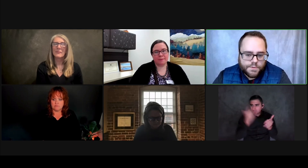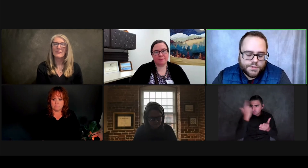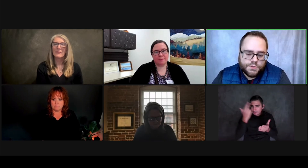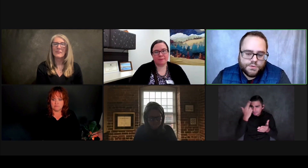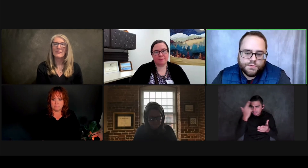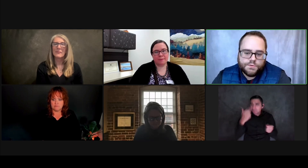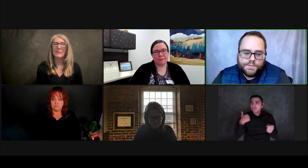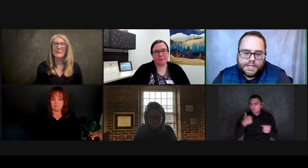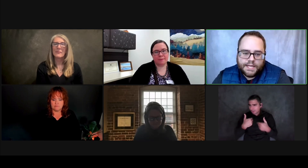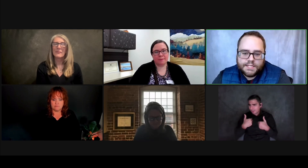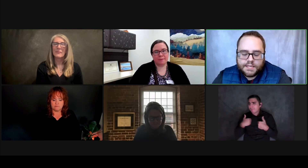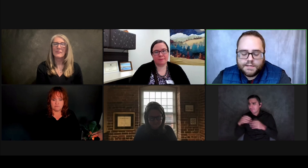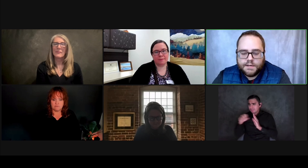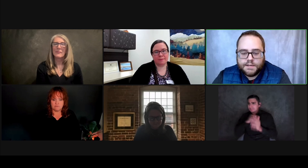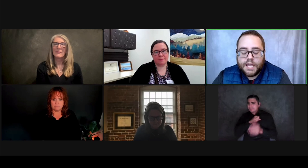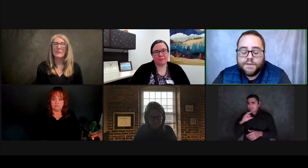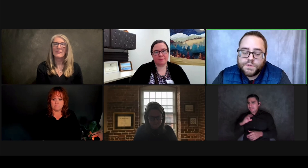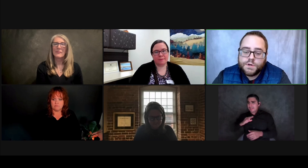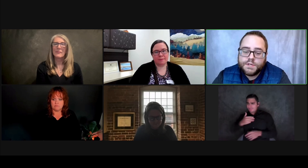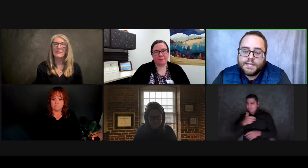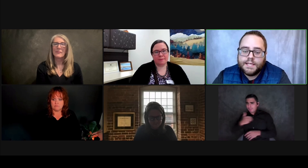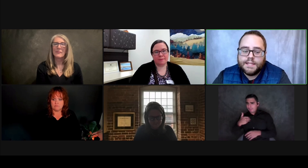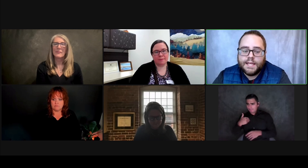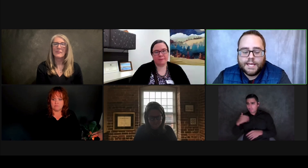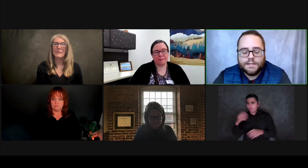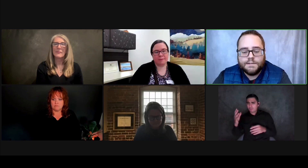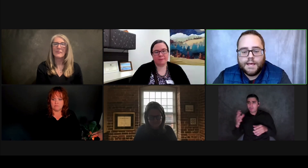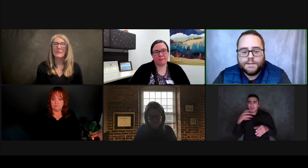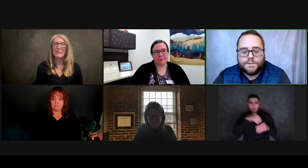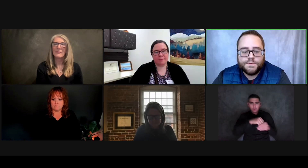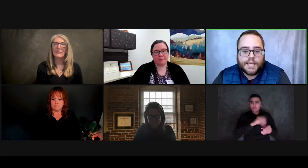to be added to the Canvas course. And then they can edit those captions.